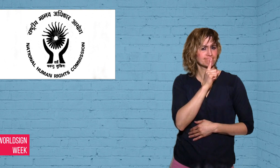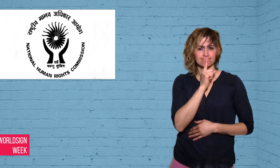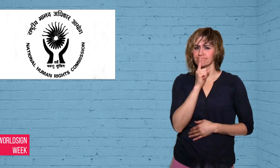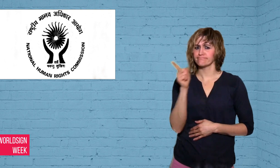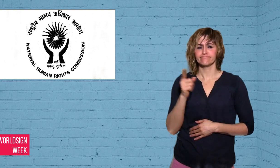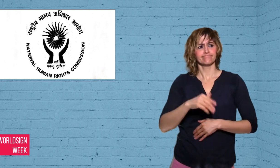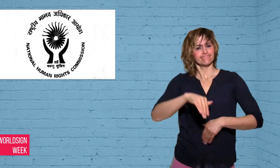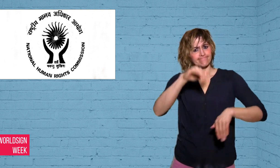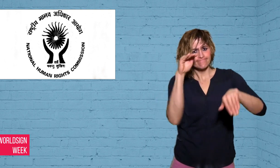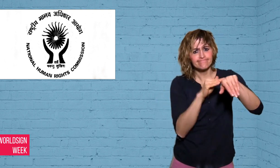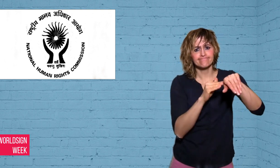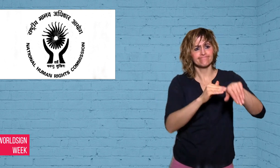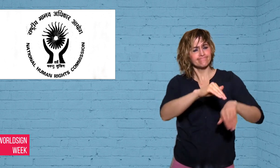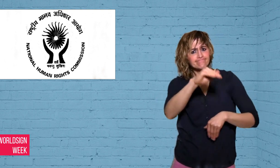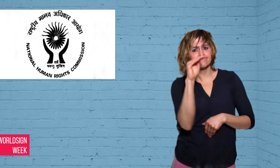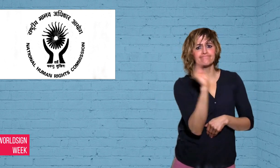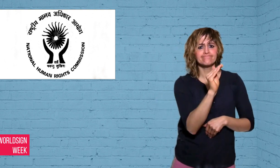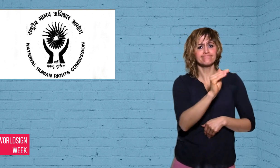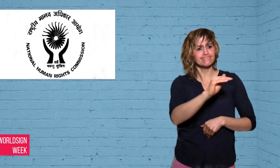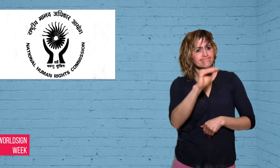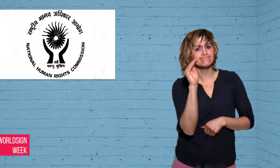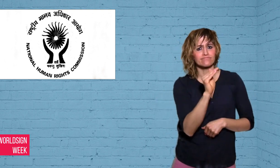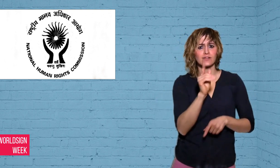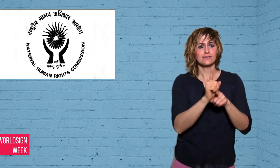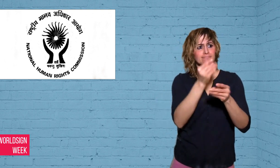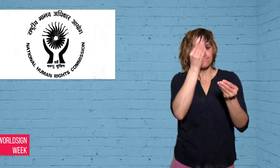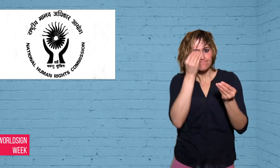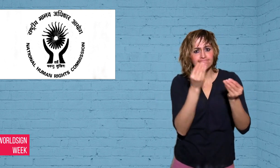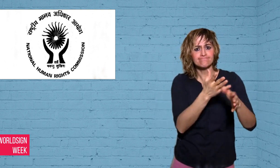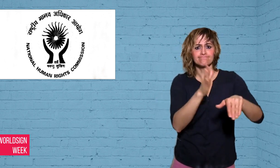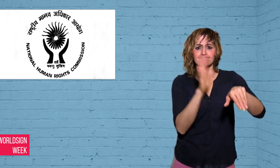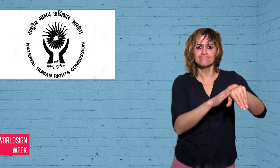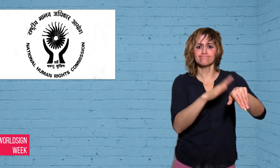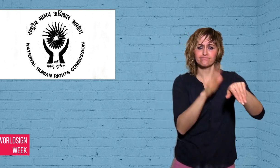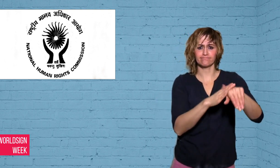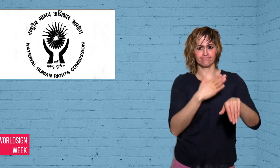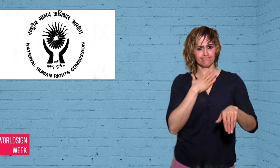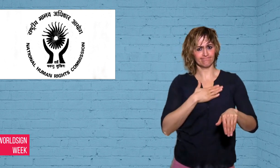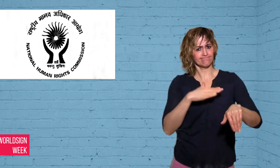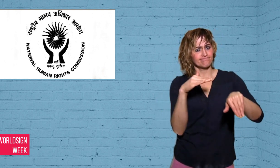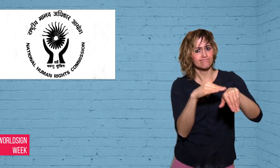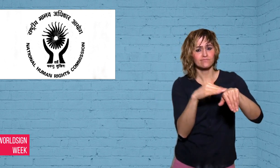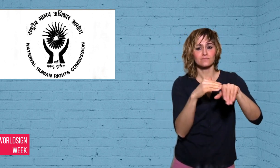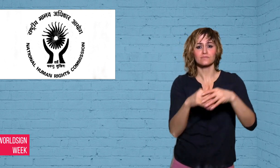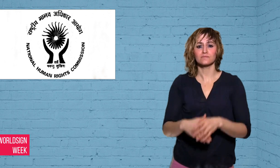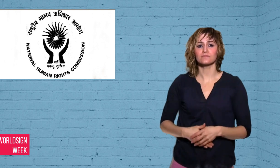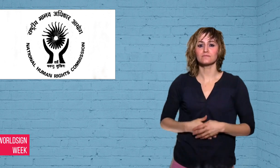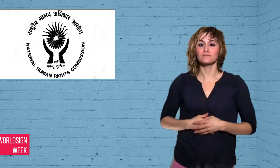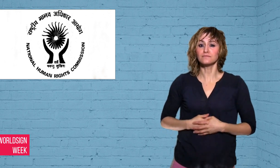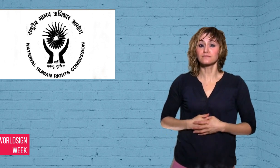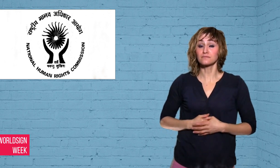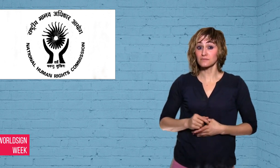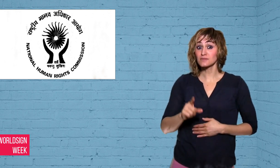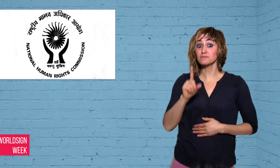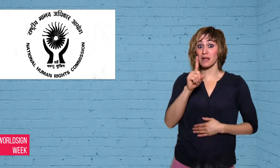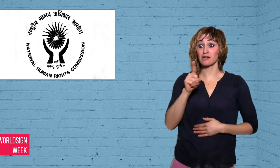reporting them, but they still fear walking